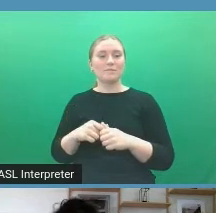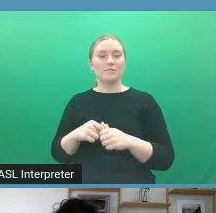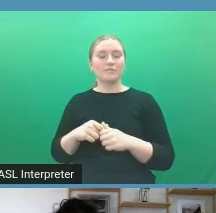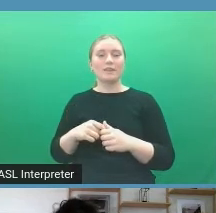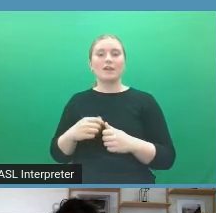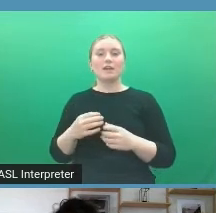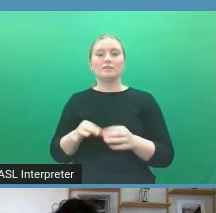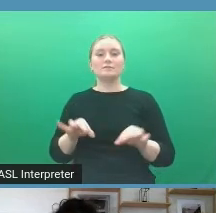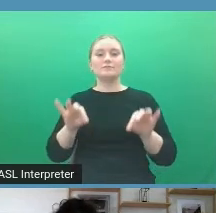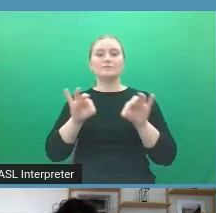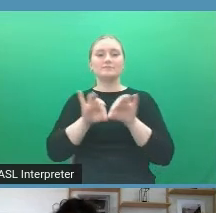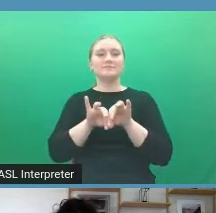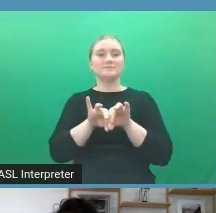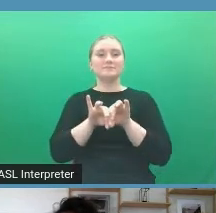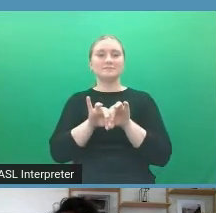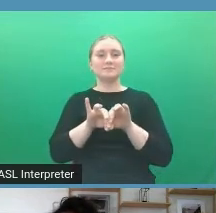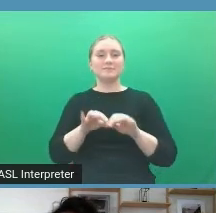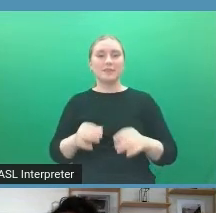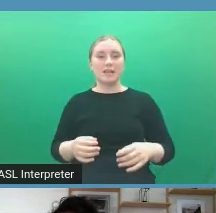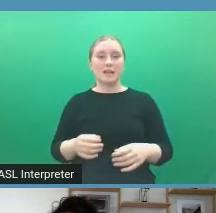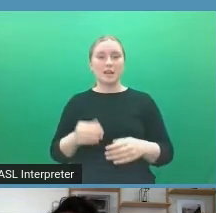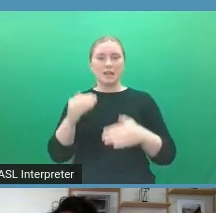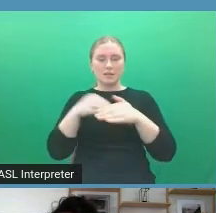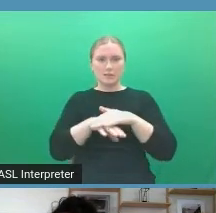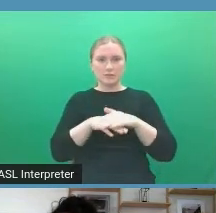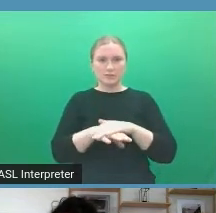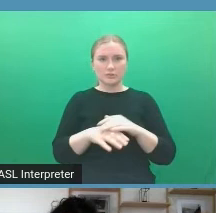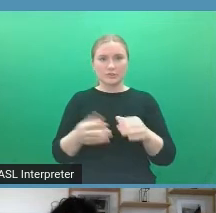really when we're thinking about inclusion and access make deliberate decisions about